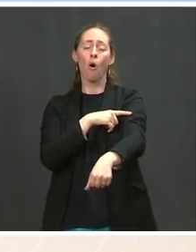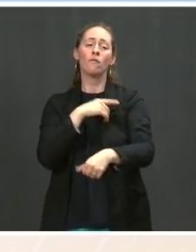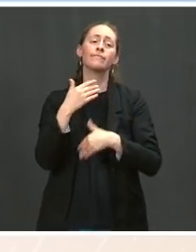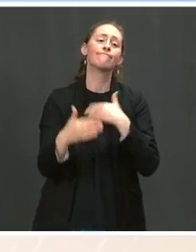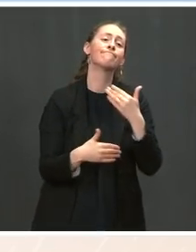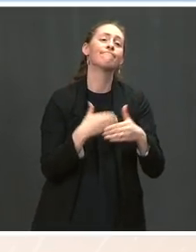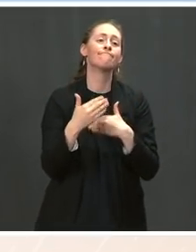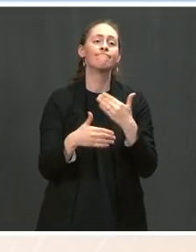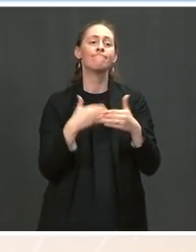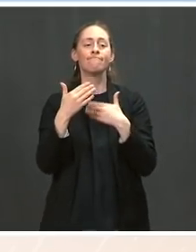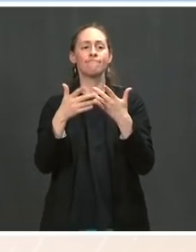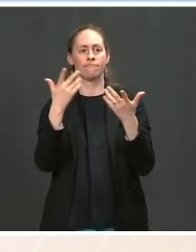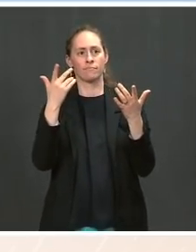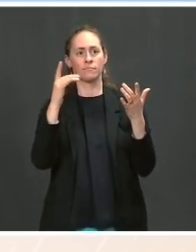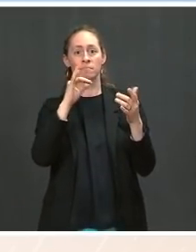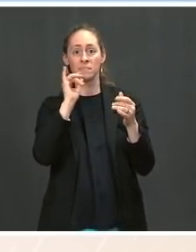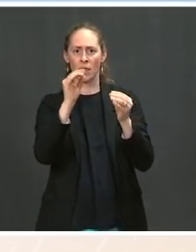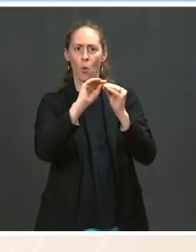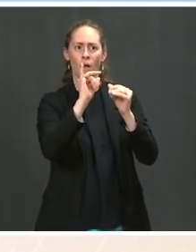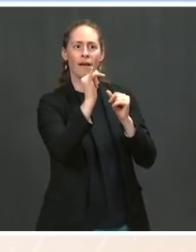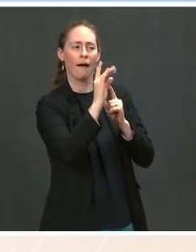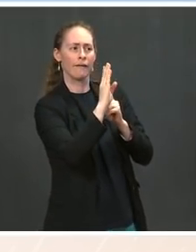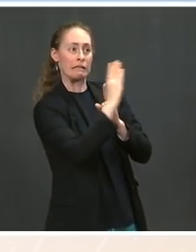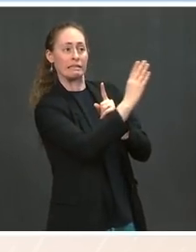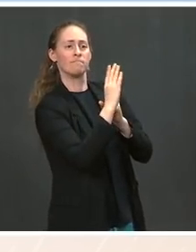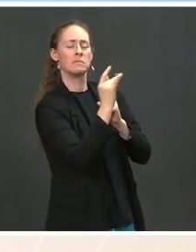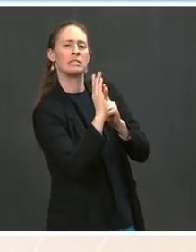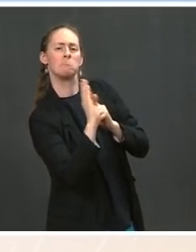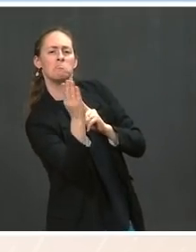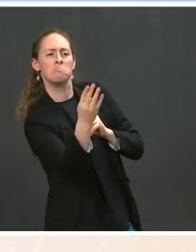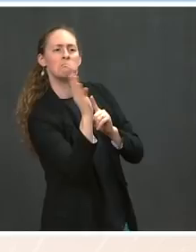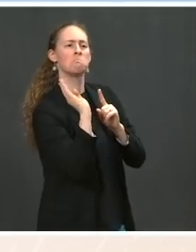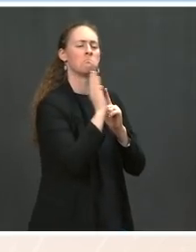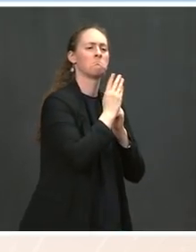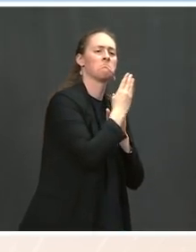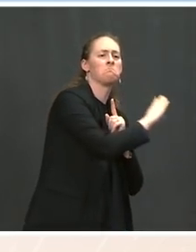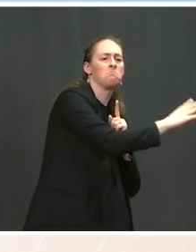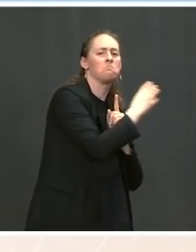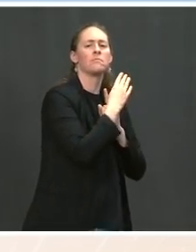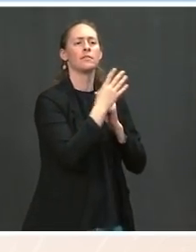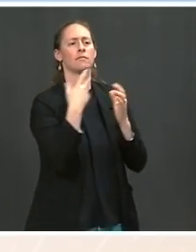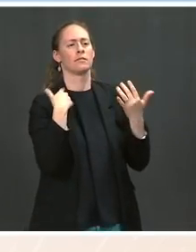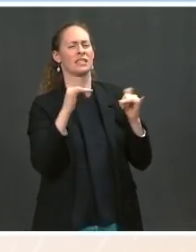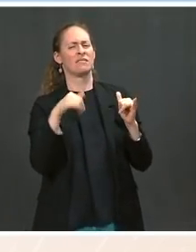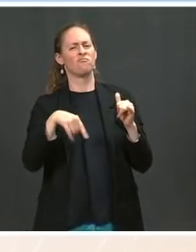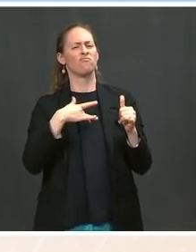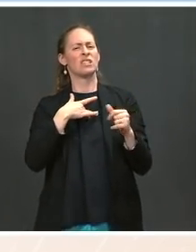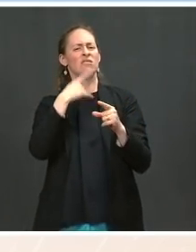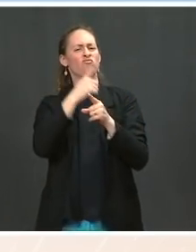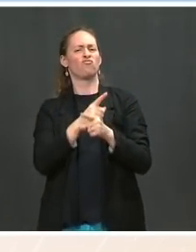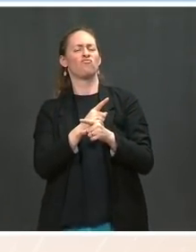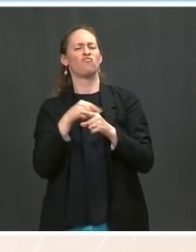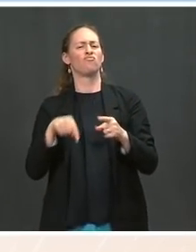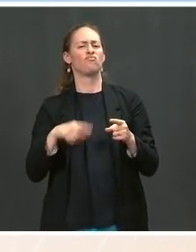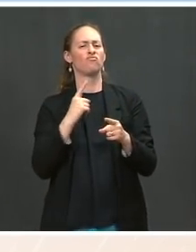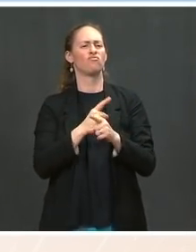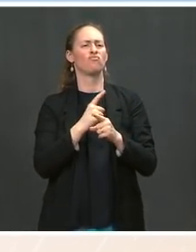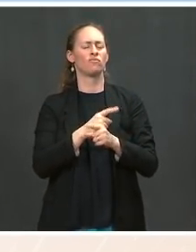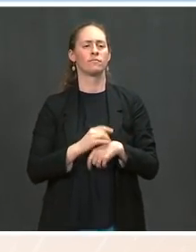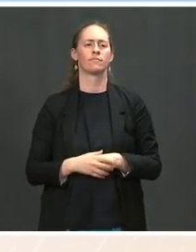but we still feel that it is a step forward. Okay, go ahead. Brittany, go ahead. The Press: Thanks, Jen. On the campaign trail, then-candidate Biden --